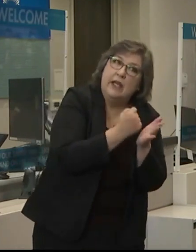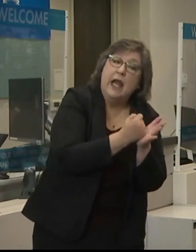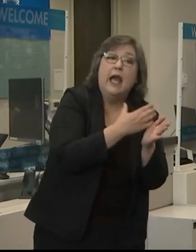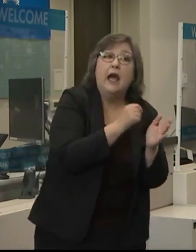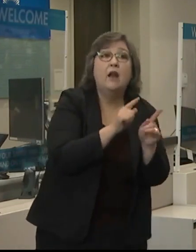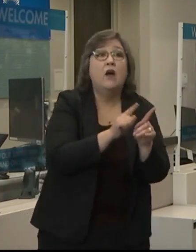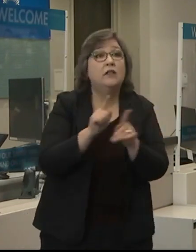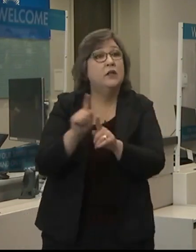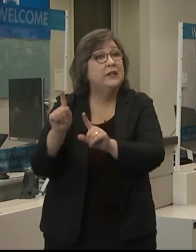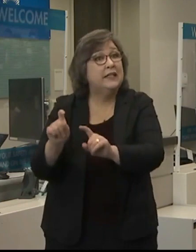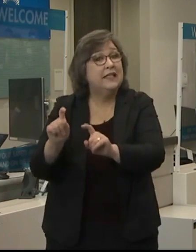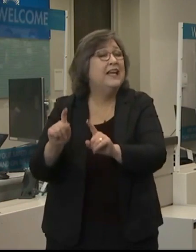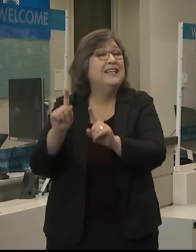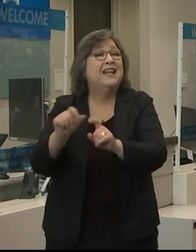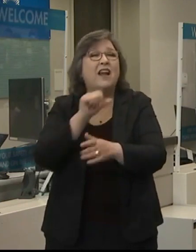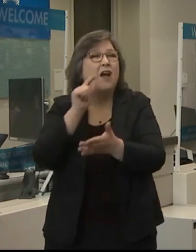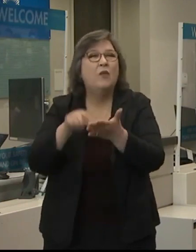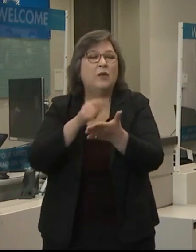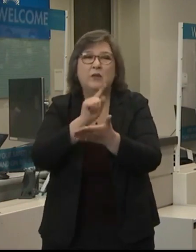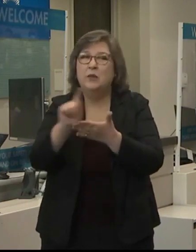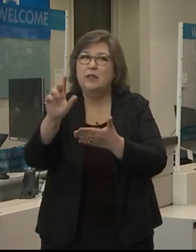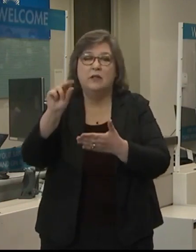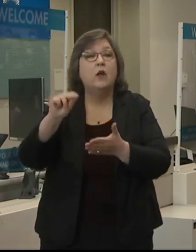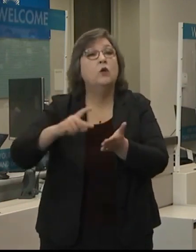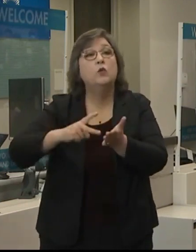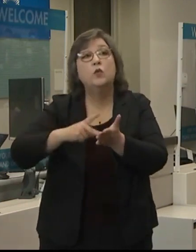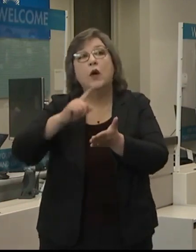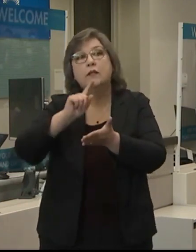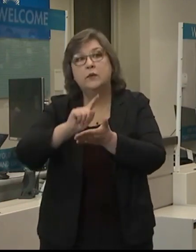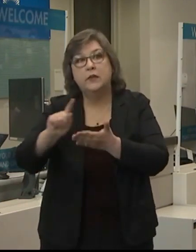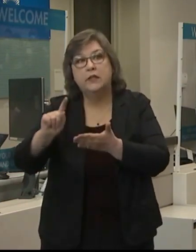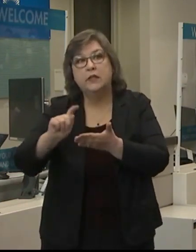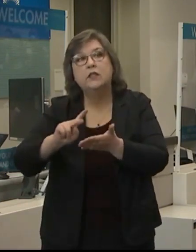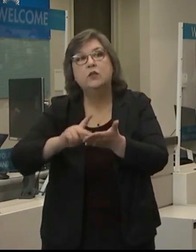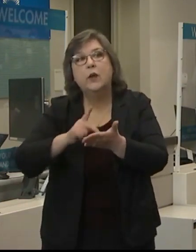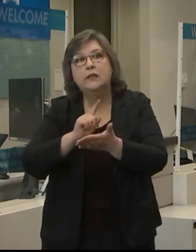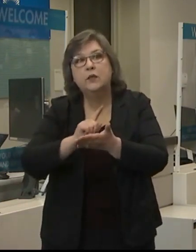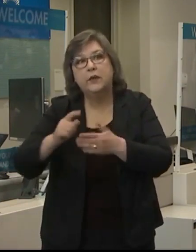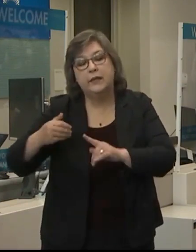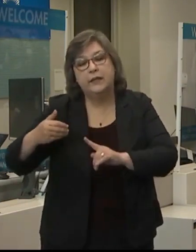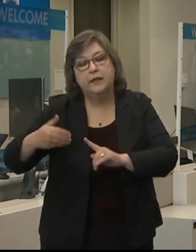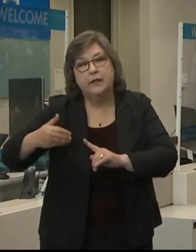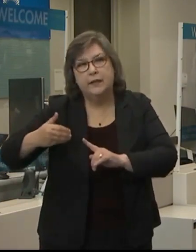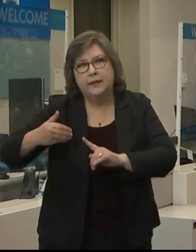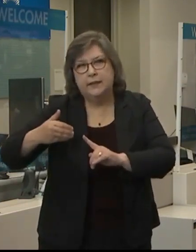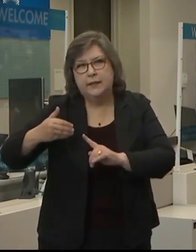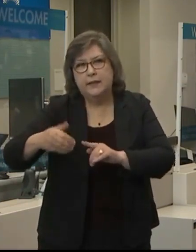a week uh in high risk, high, highly vulnerable settings. What are those?